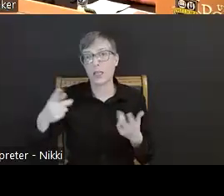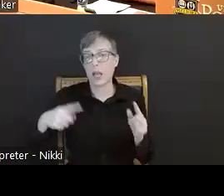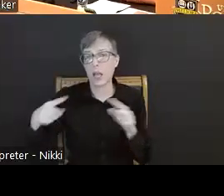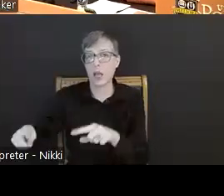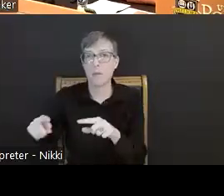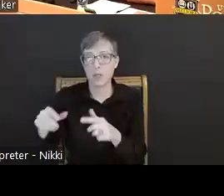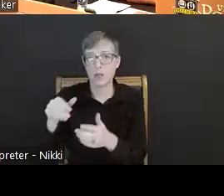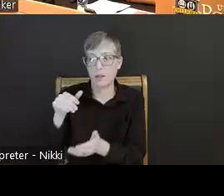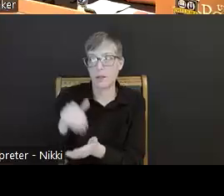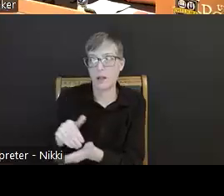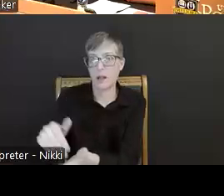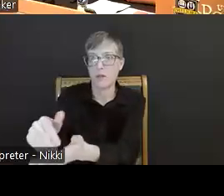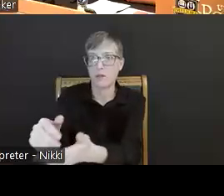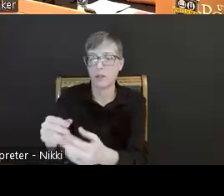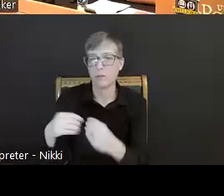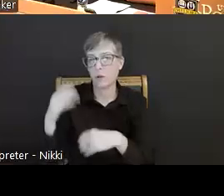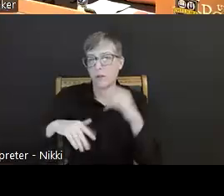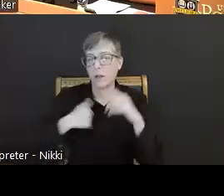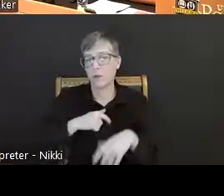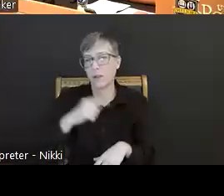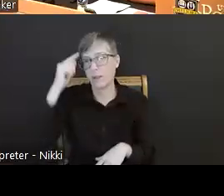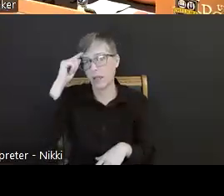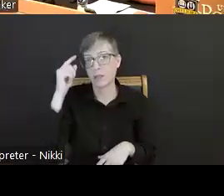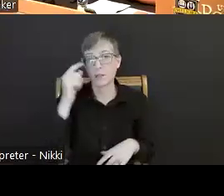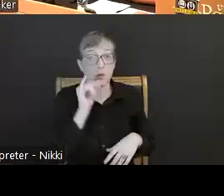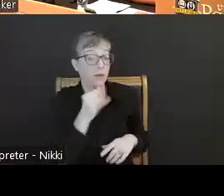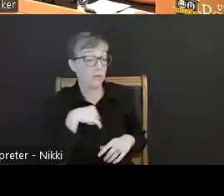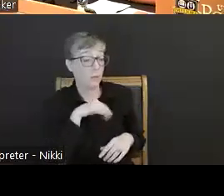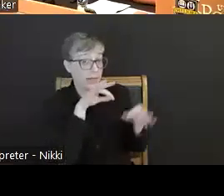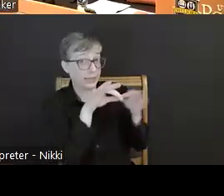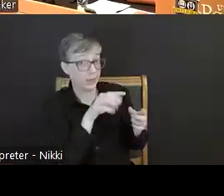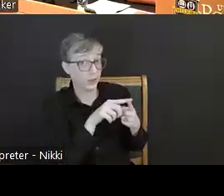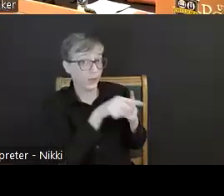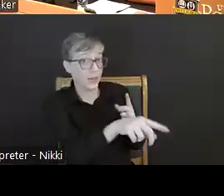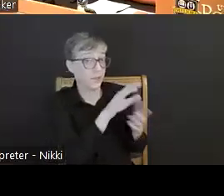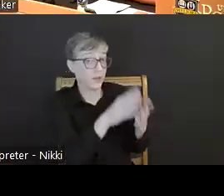again they're a little bit more informed um and so then that could flow into a second point of Conta